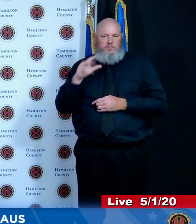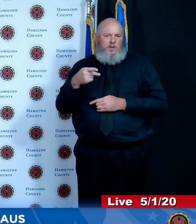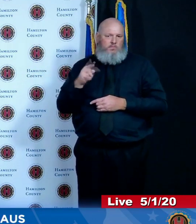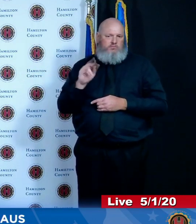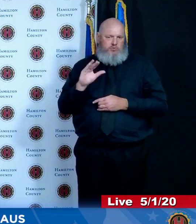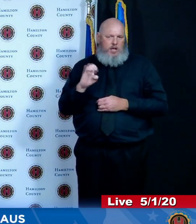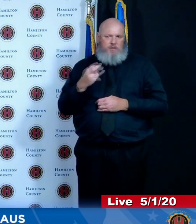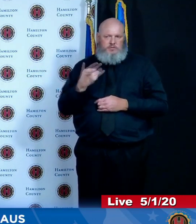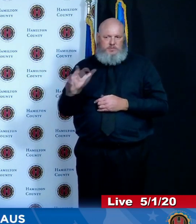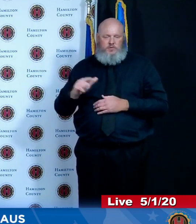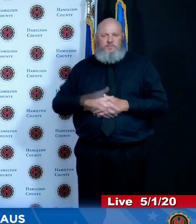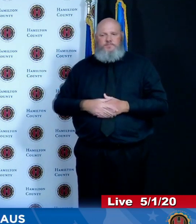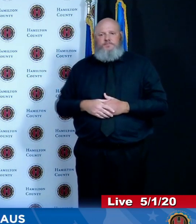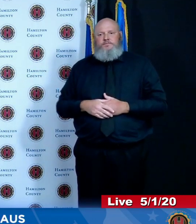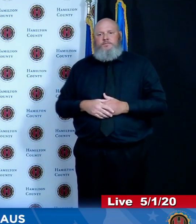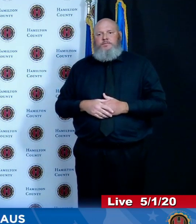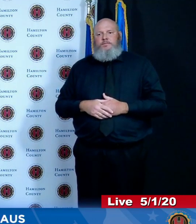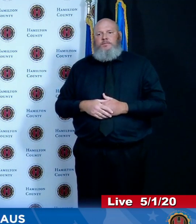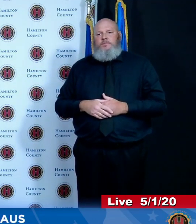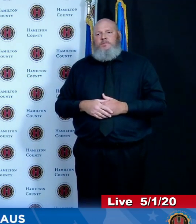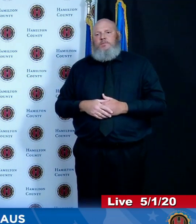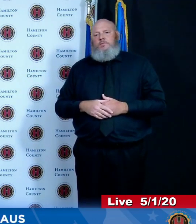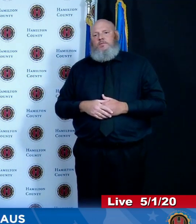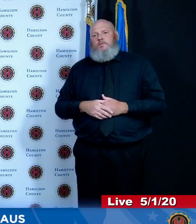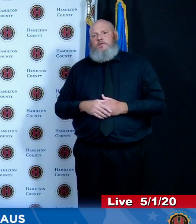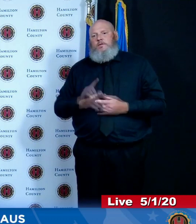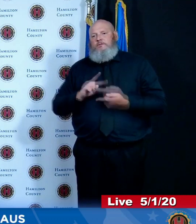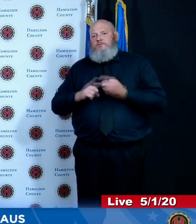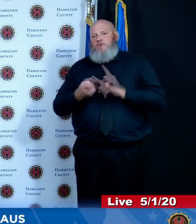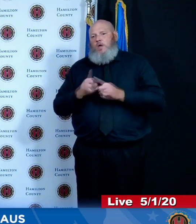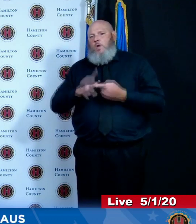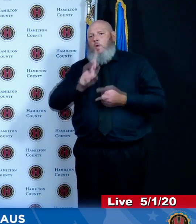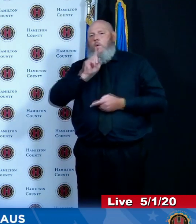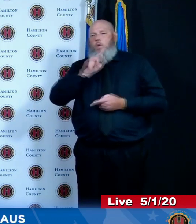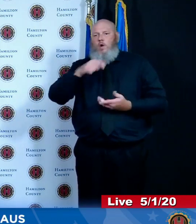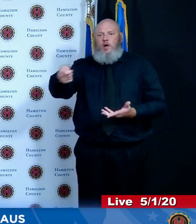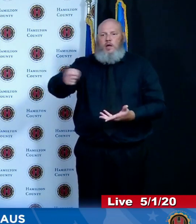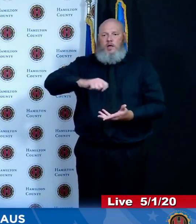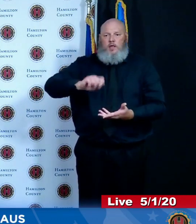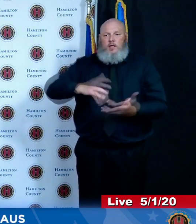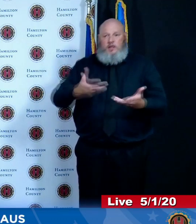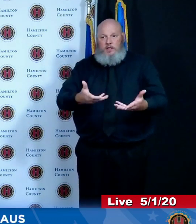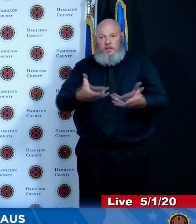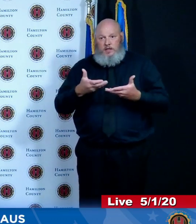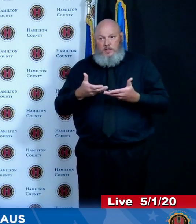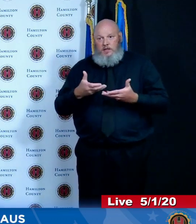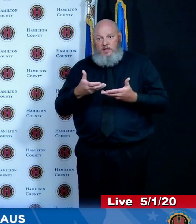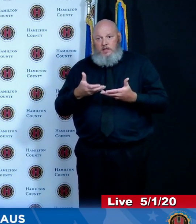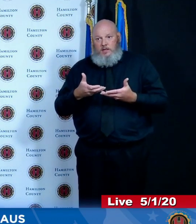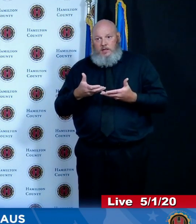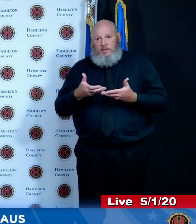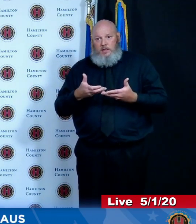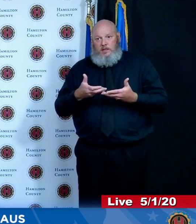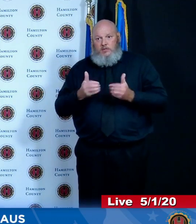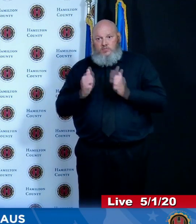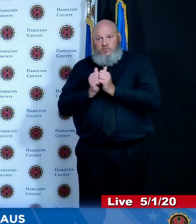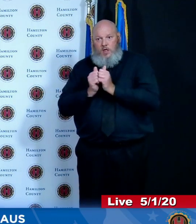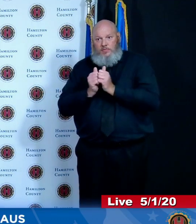carry out at Price Hill Chili getting their cars in the parking lot and talked to each other on the phone while they're eating there their Price Hill Chili so